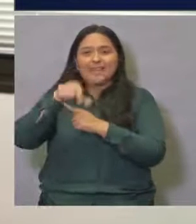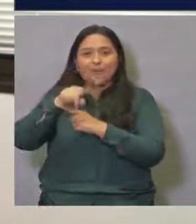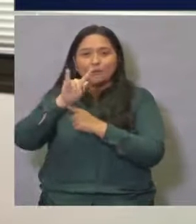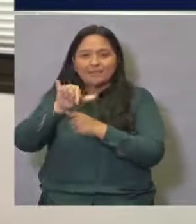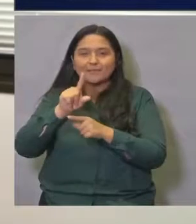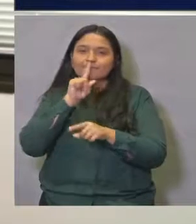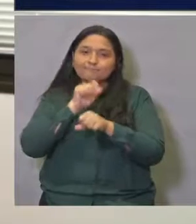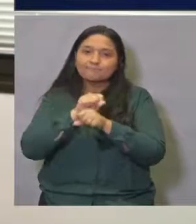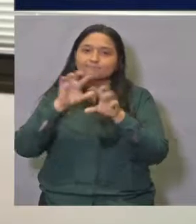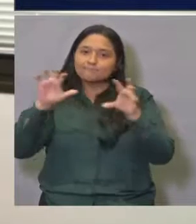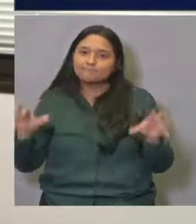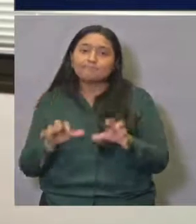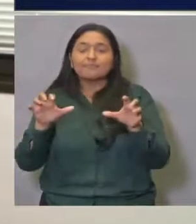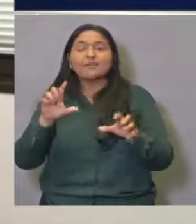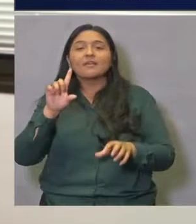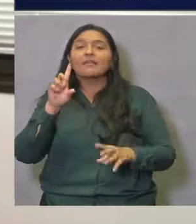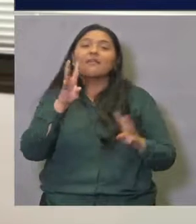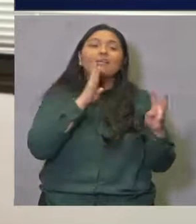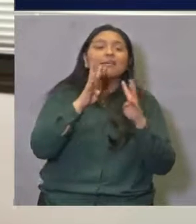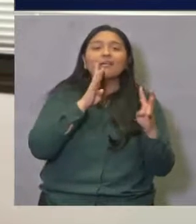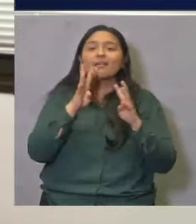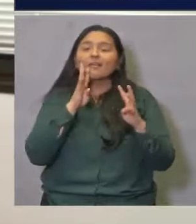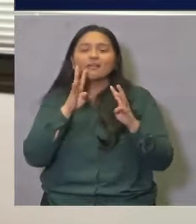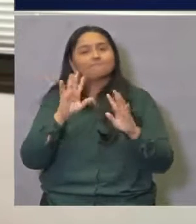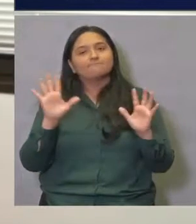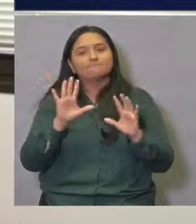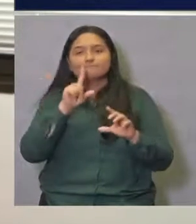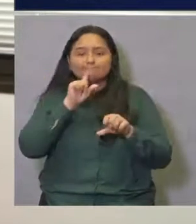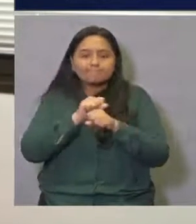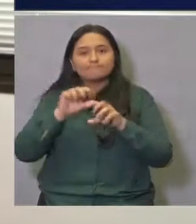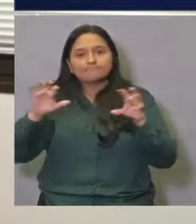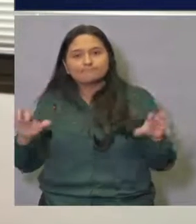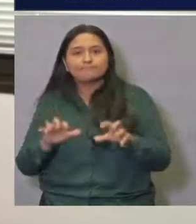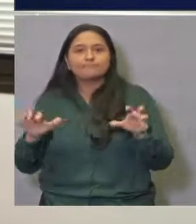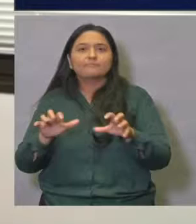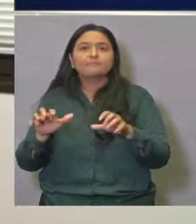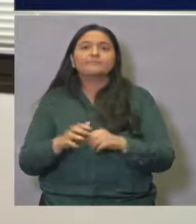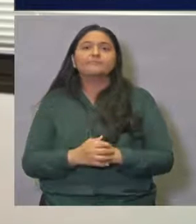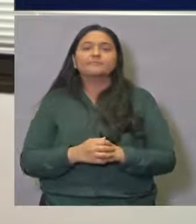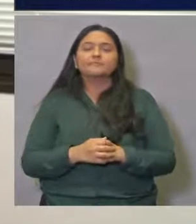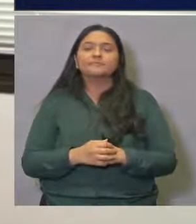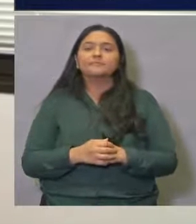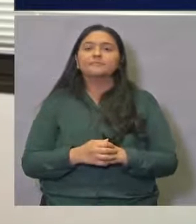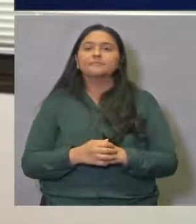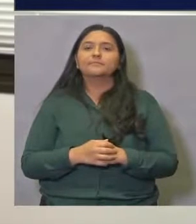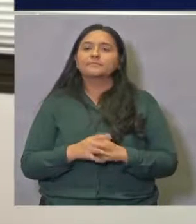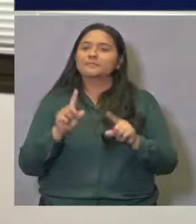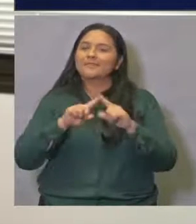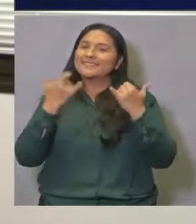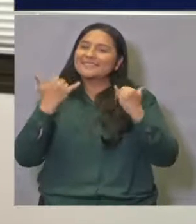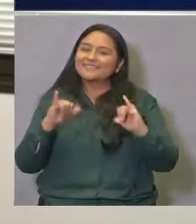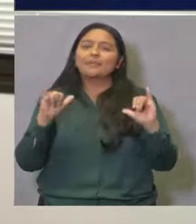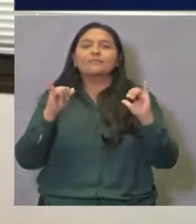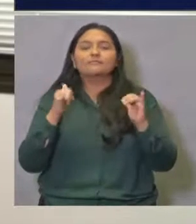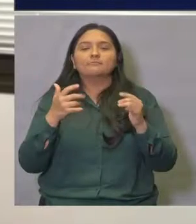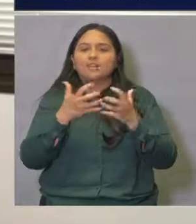ADMINISTRACIÓN DE DOSIS PARA